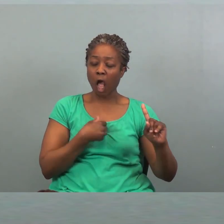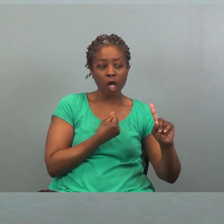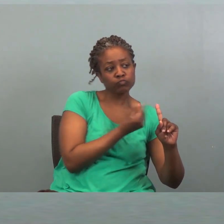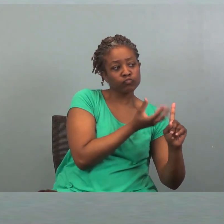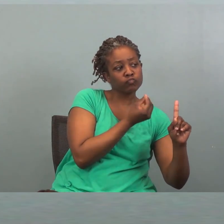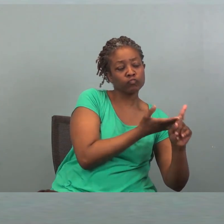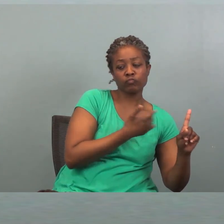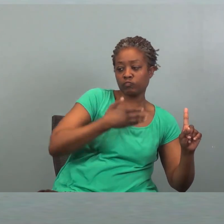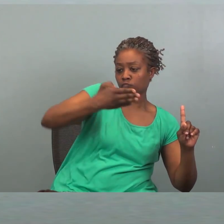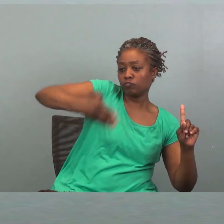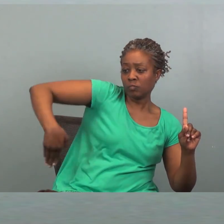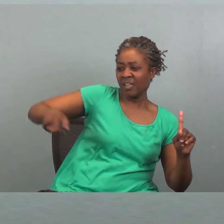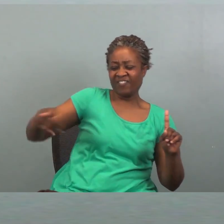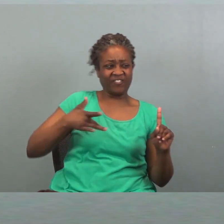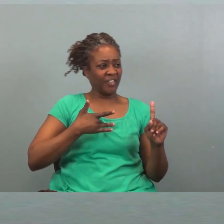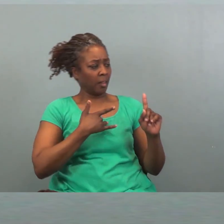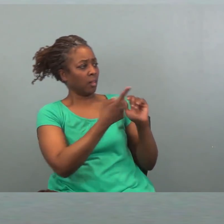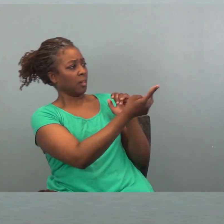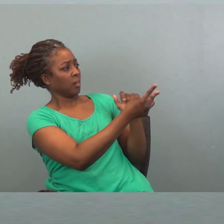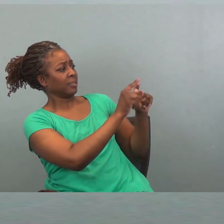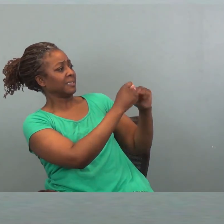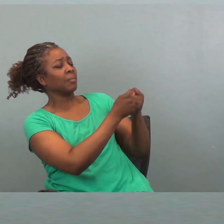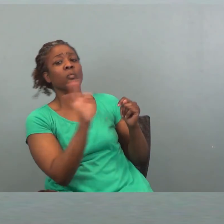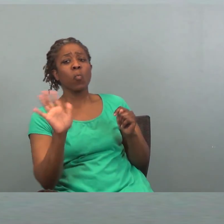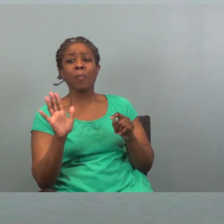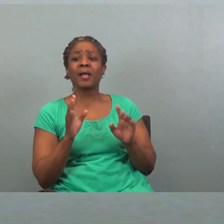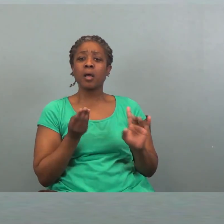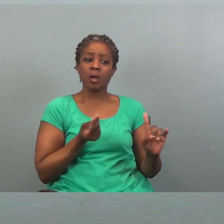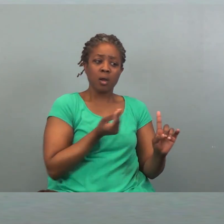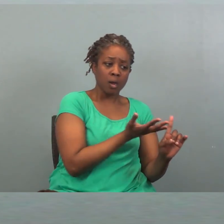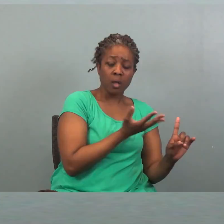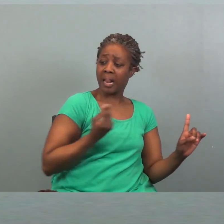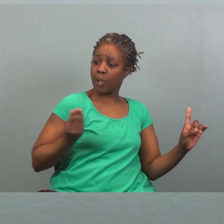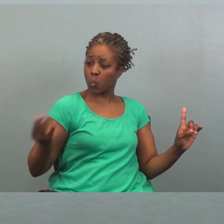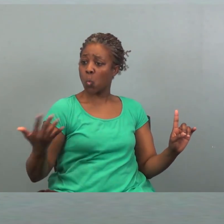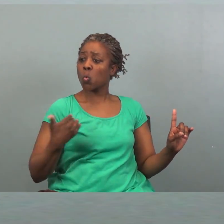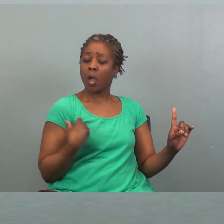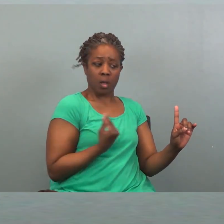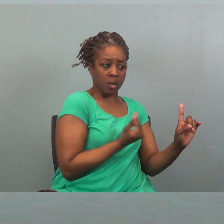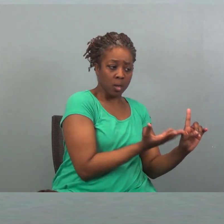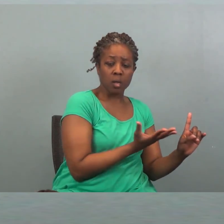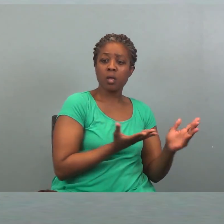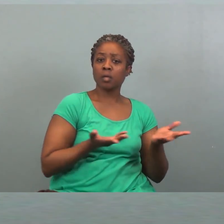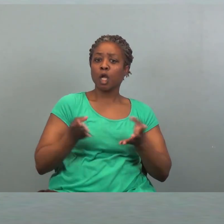When I say partnering with the provider, I don't mean to suggest that you are siding with them and cutting out the Deaf client. By all means, keep the client informed of what you're sharing with the provider, as well.